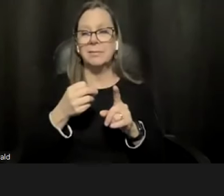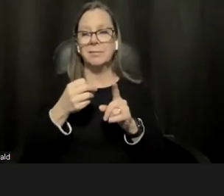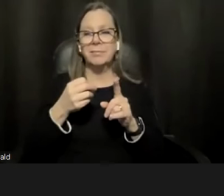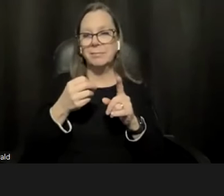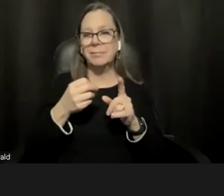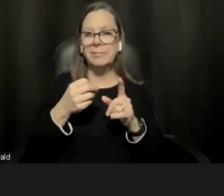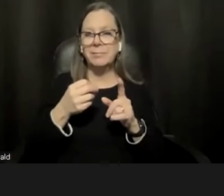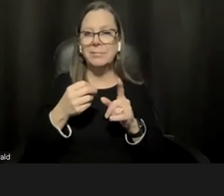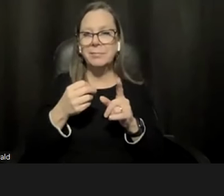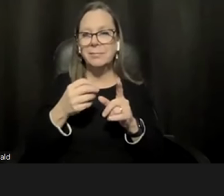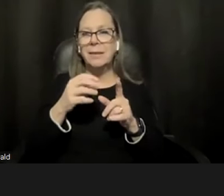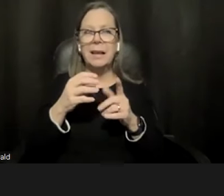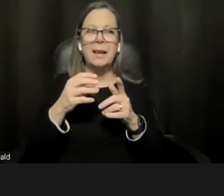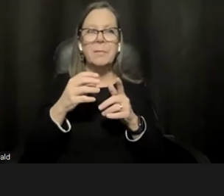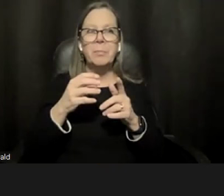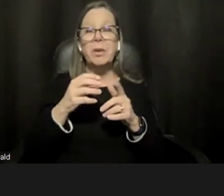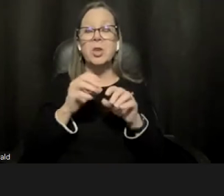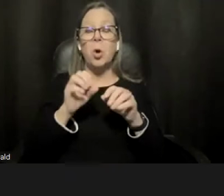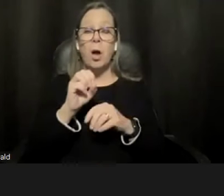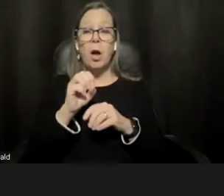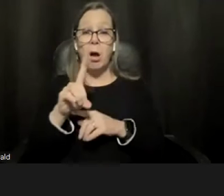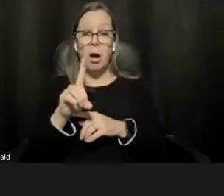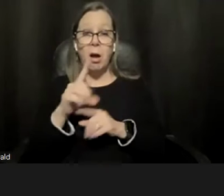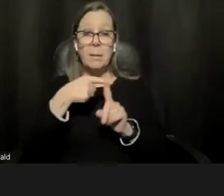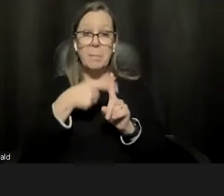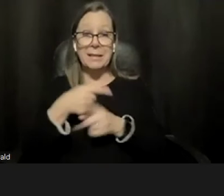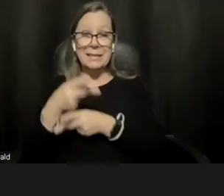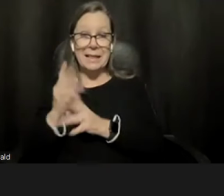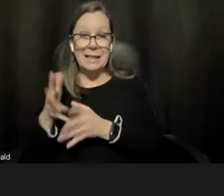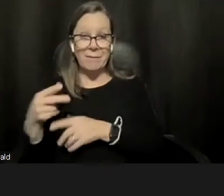the even or odd months, we will keep it on Thursday and leave it on a Monday.